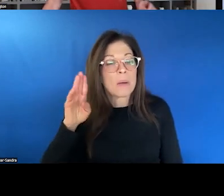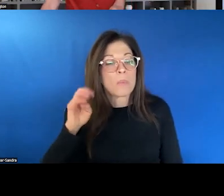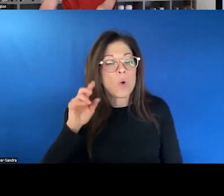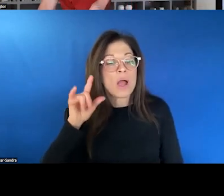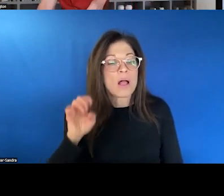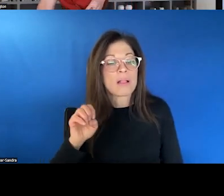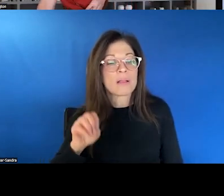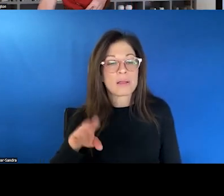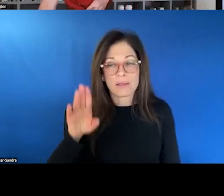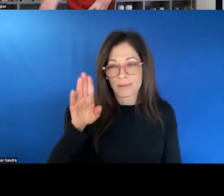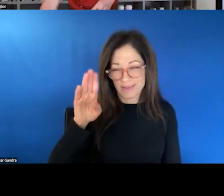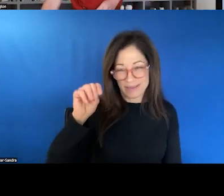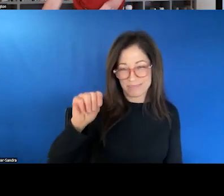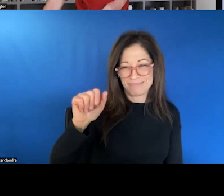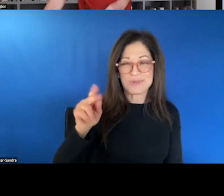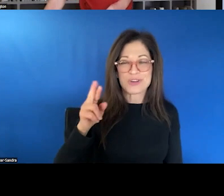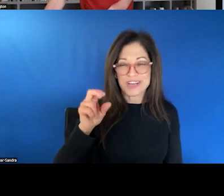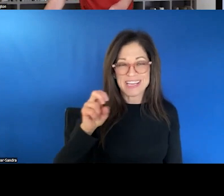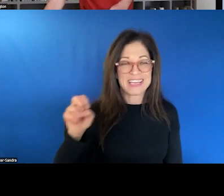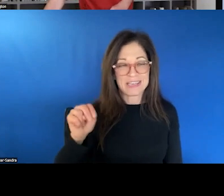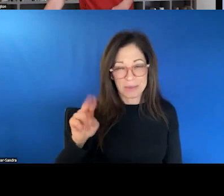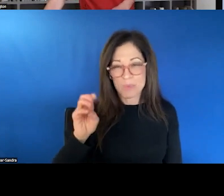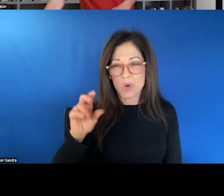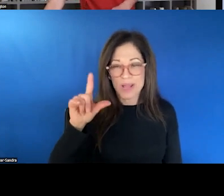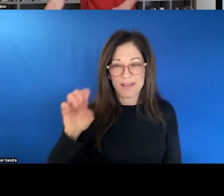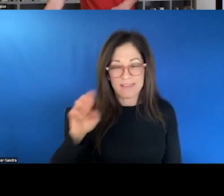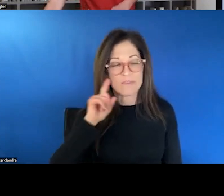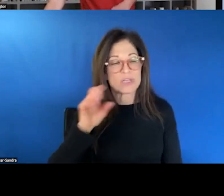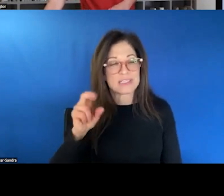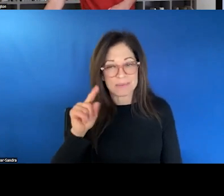ON SUBSTANCE USE THIS YEAR. WE ARE THRILLED TO HAVE THAT TOPIC.